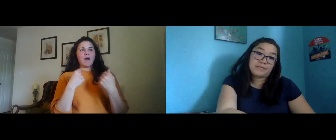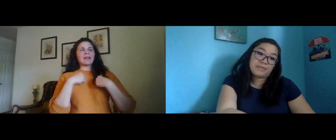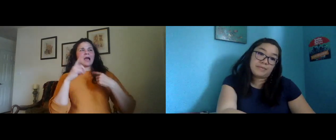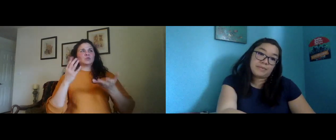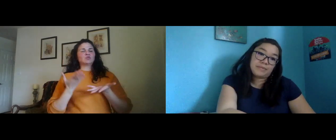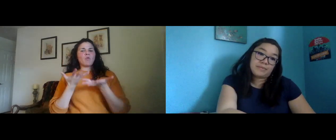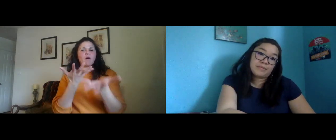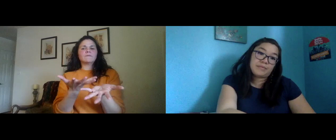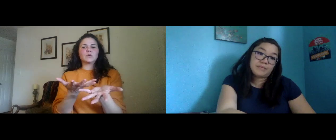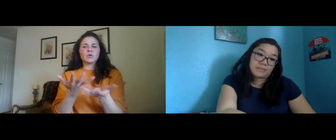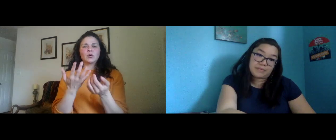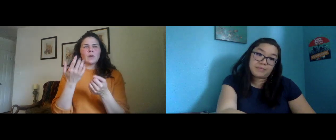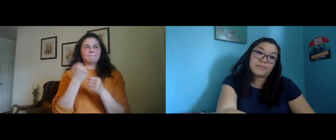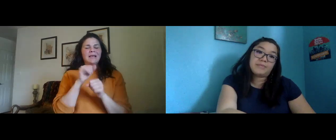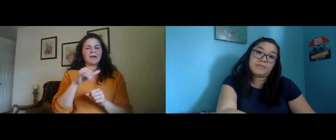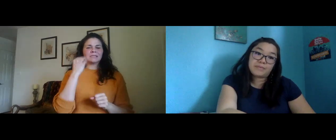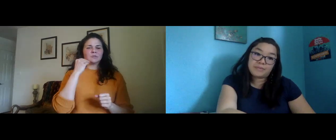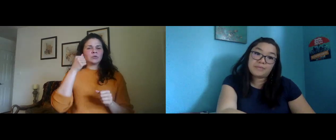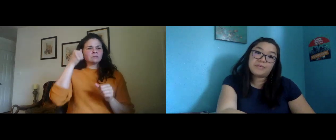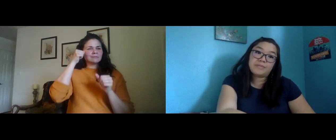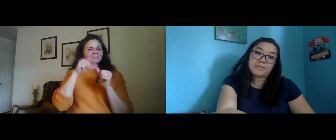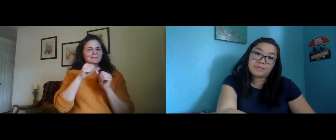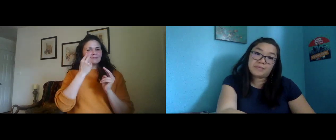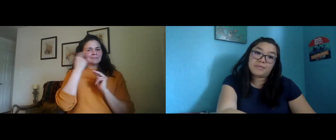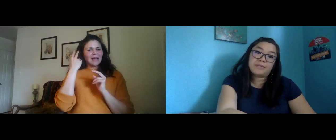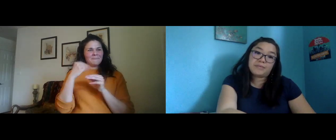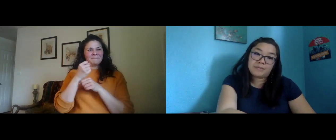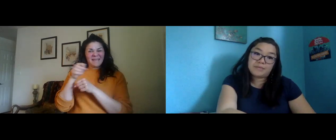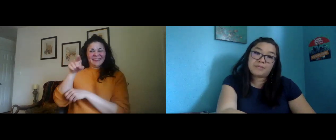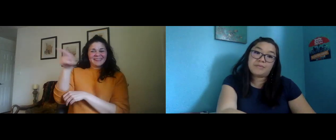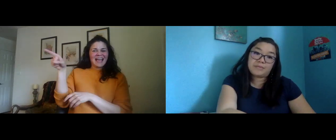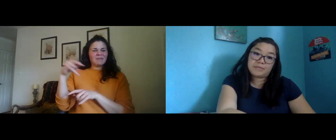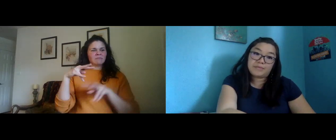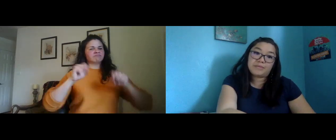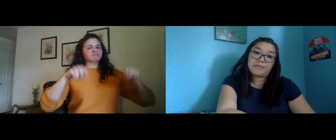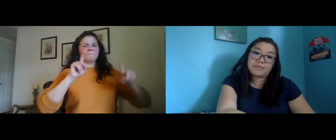It is important to figure out what I can offer to make this experience a memorable one for my peers,